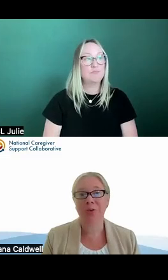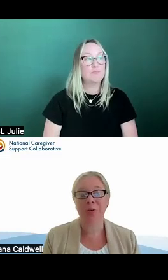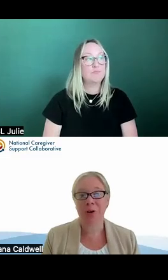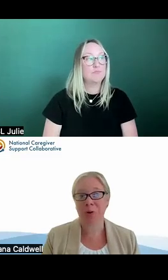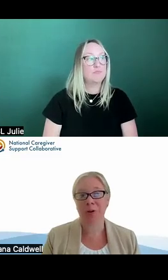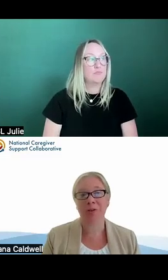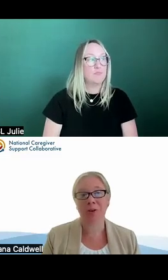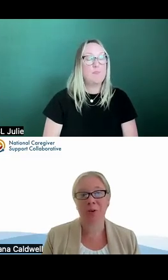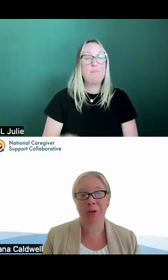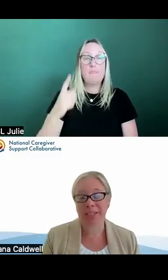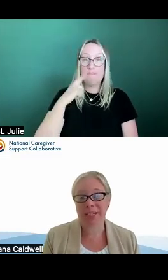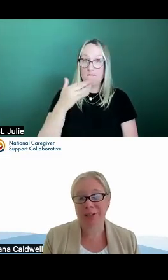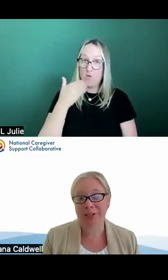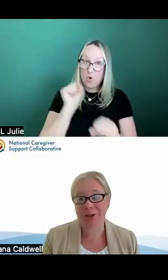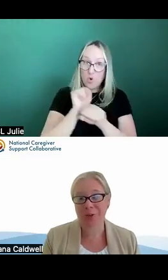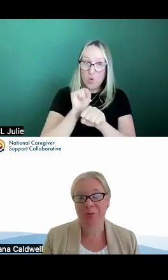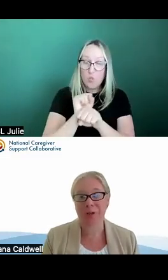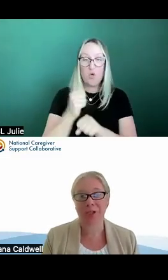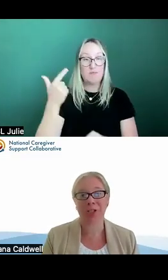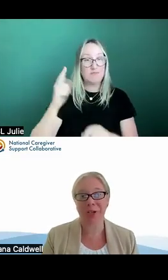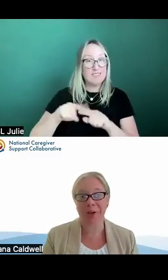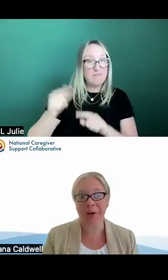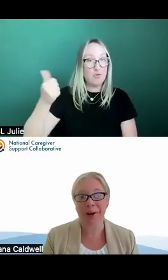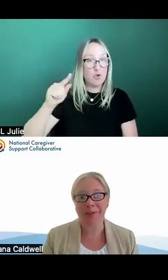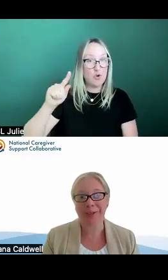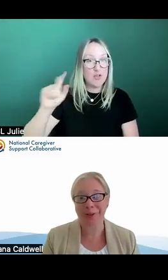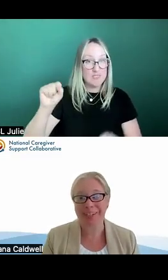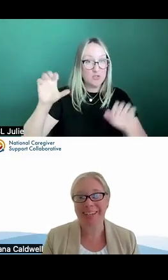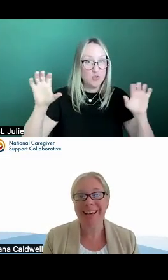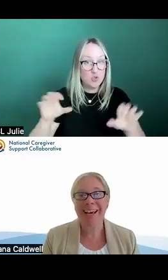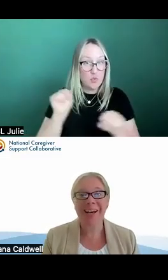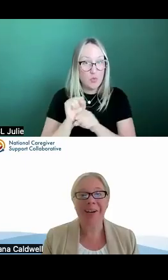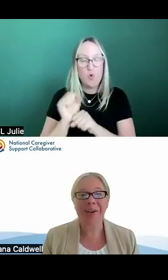to the great work that the grantees are doing which you'll hear about shortly,